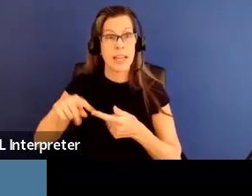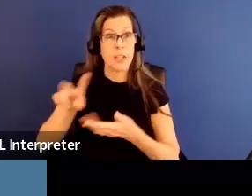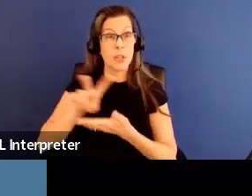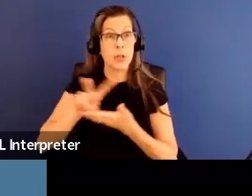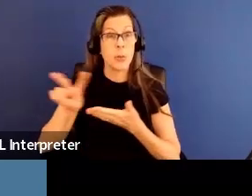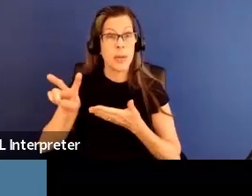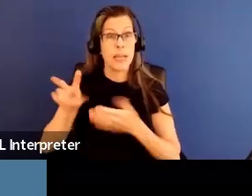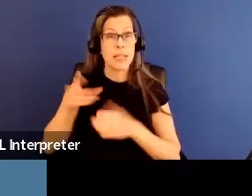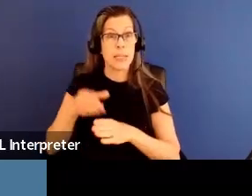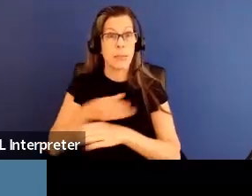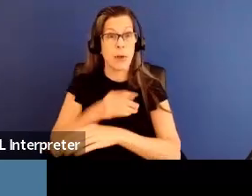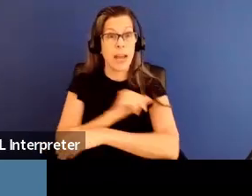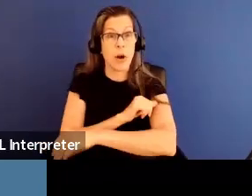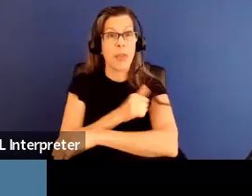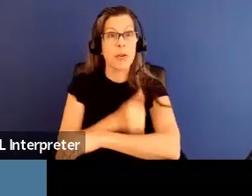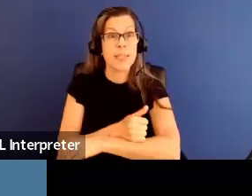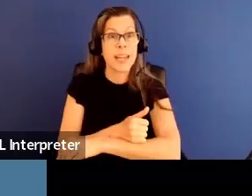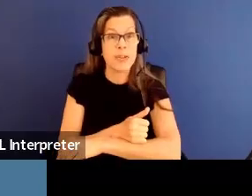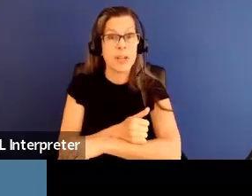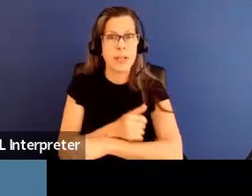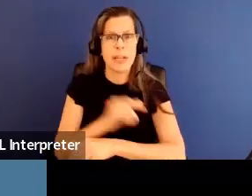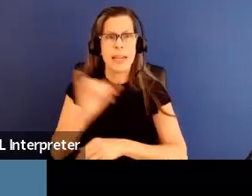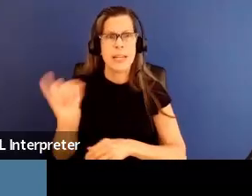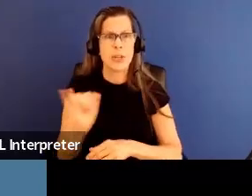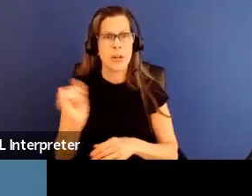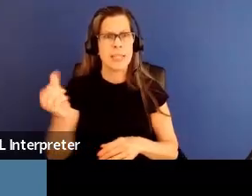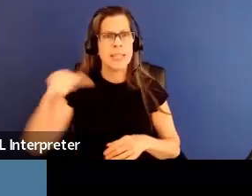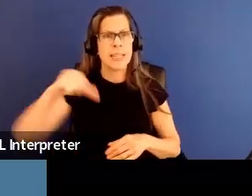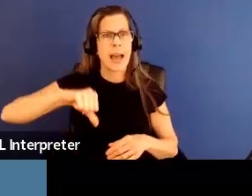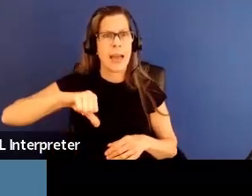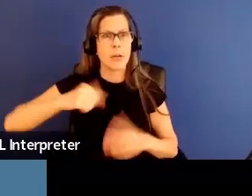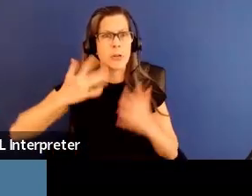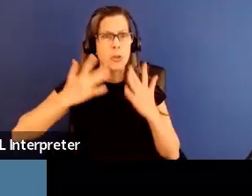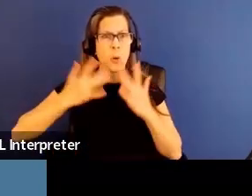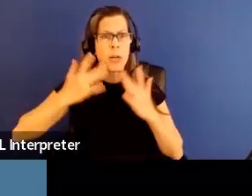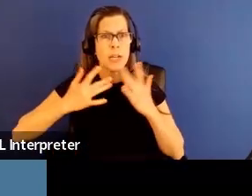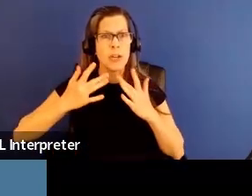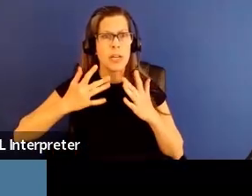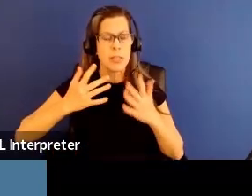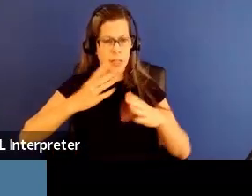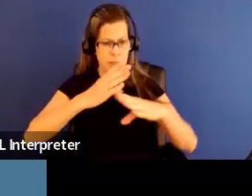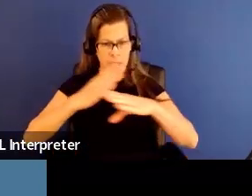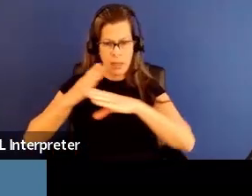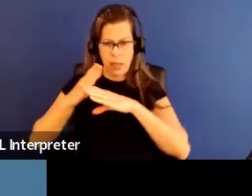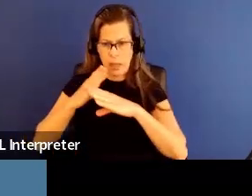there calling your provider and saying I would really need this to be filled and